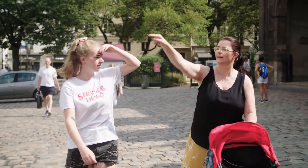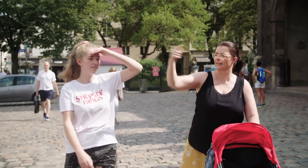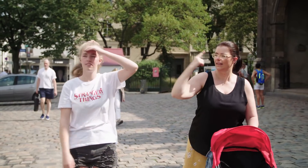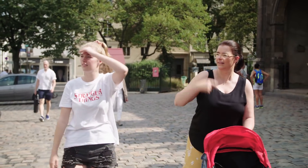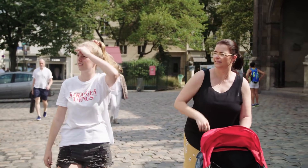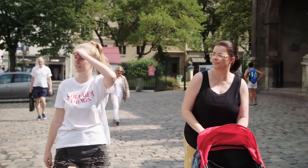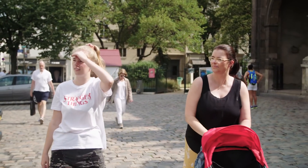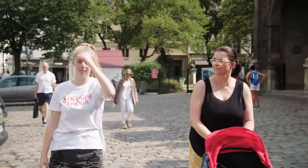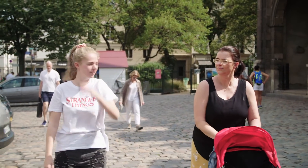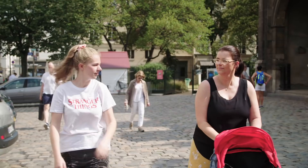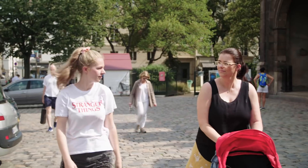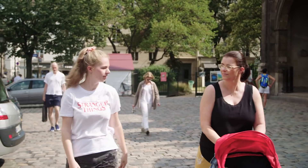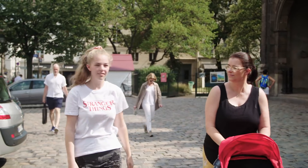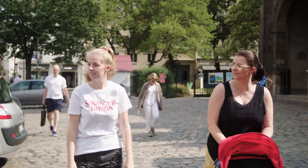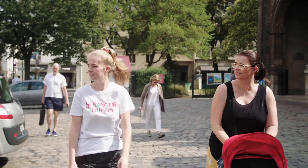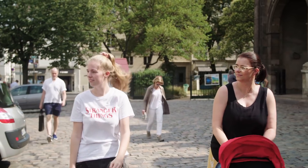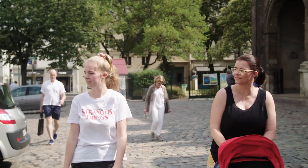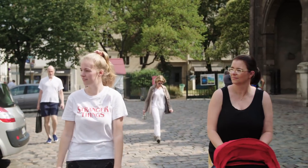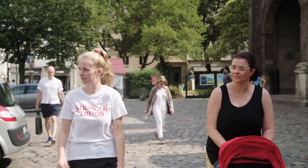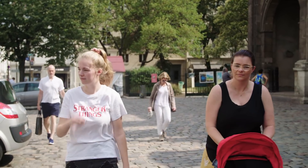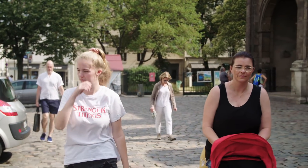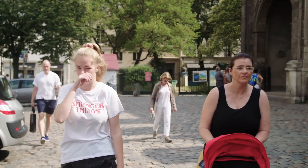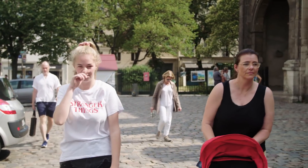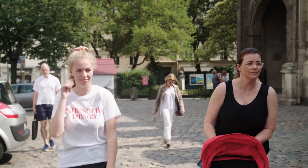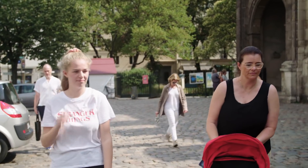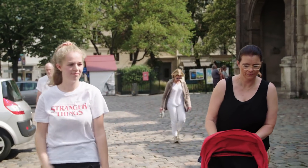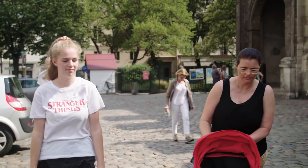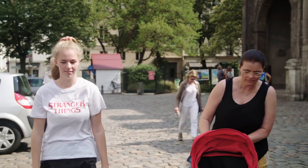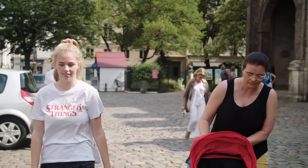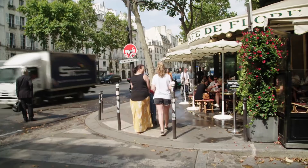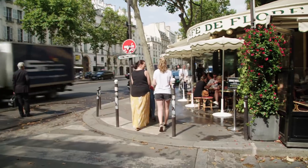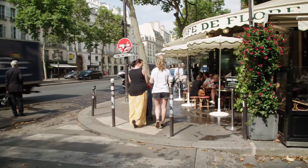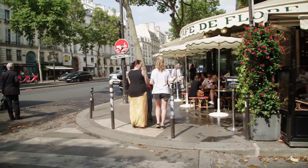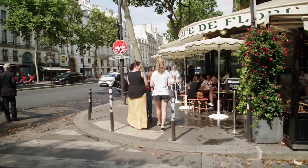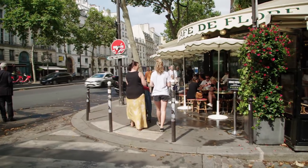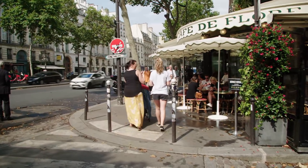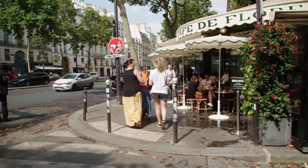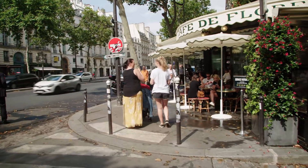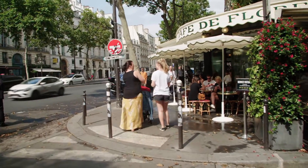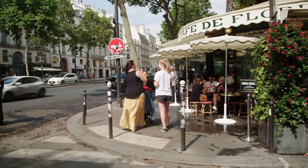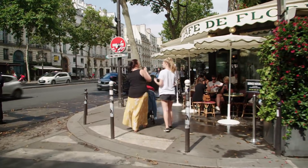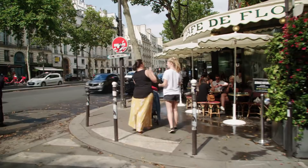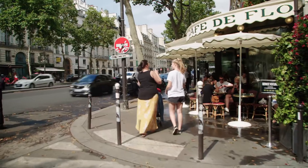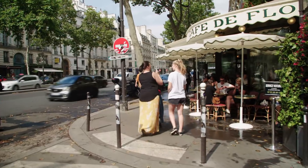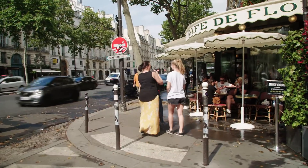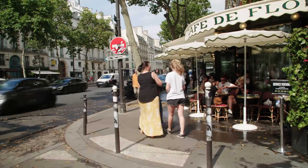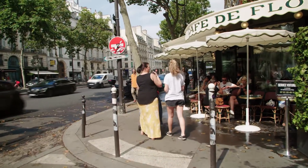and you've gotta be 18-30 to go to that. She's looking to do that in the next intake, which would be September.